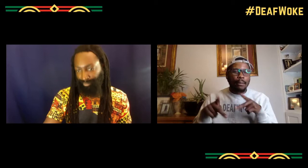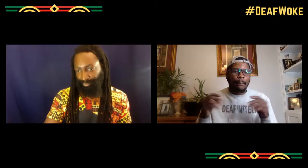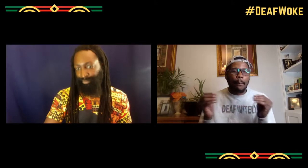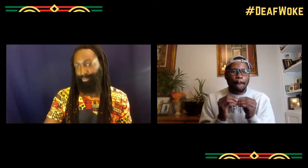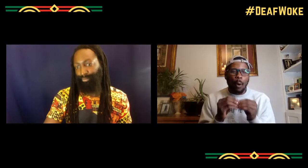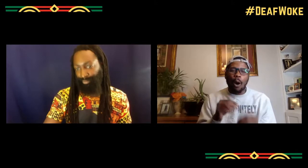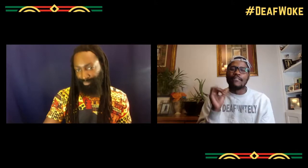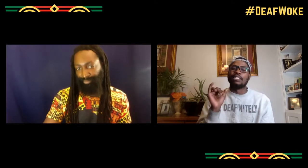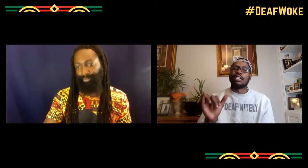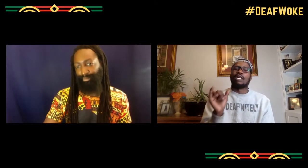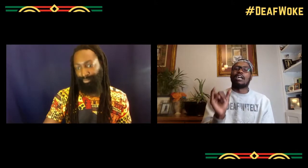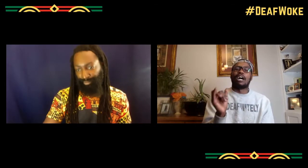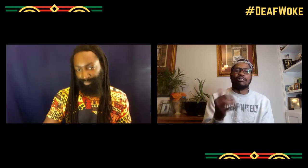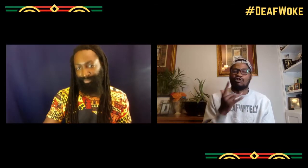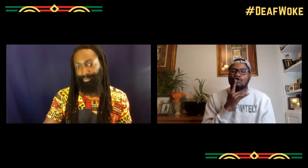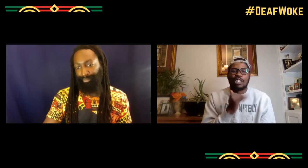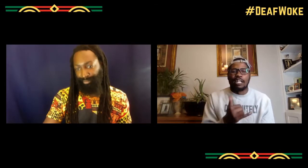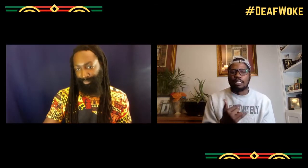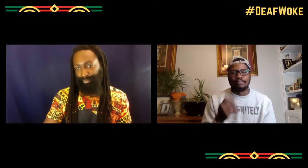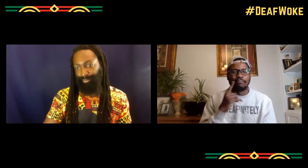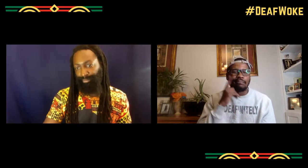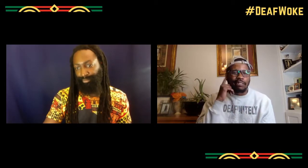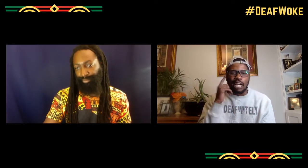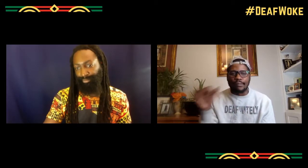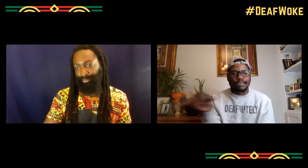Giving that exposure to the deaf community, giving it to our people.